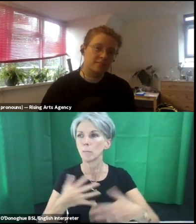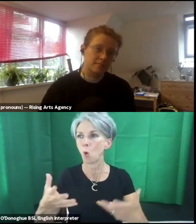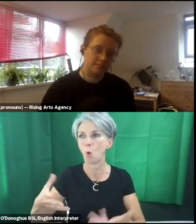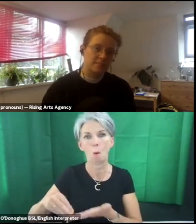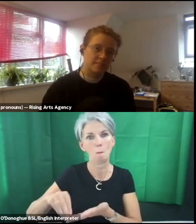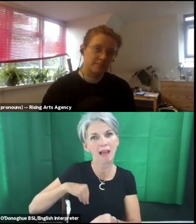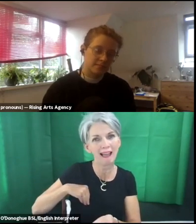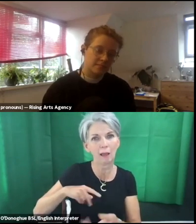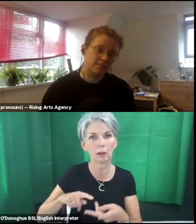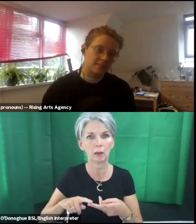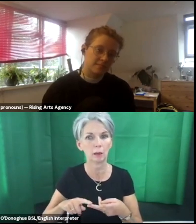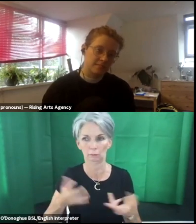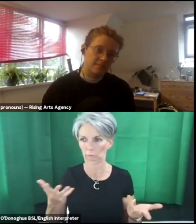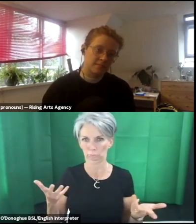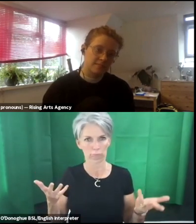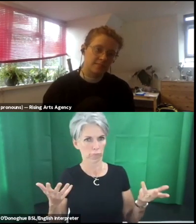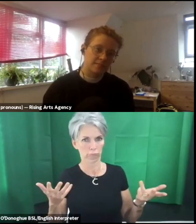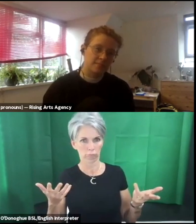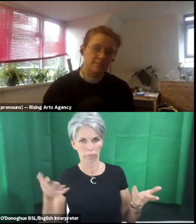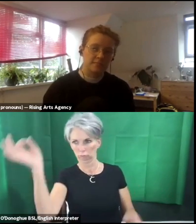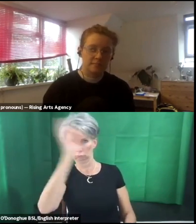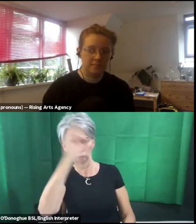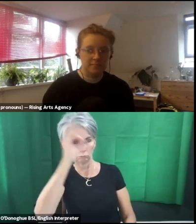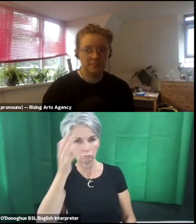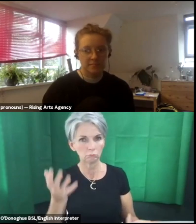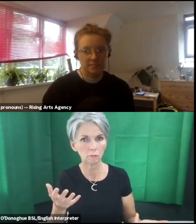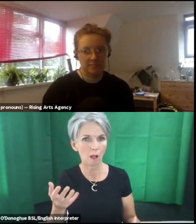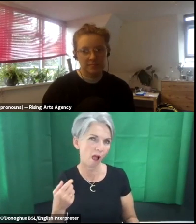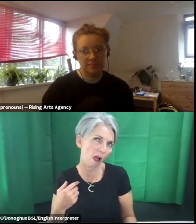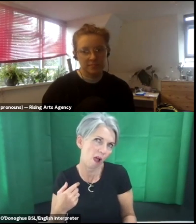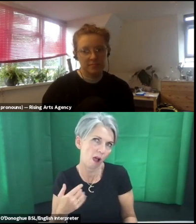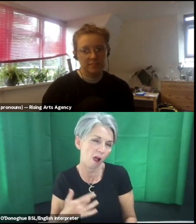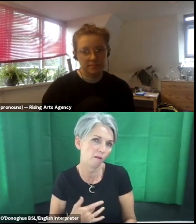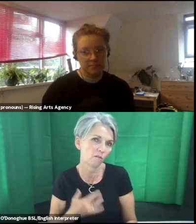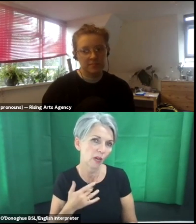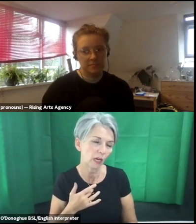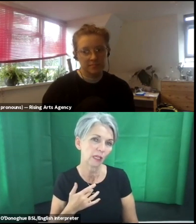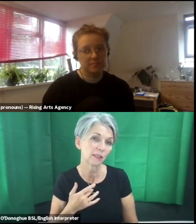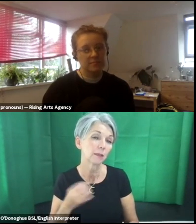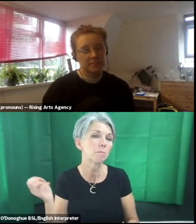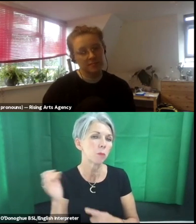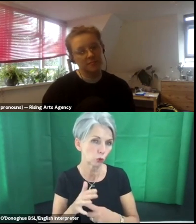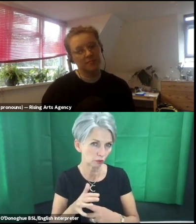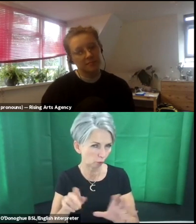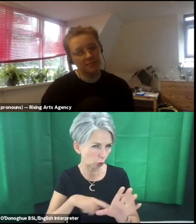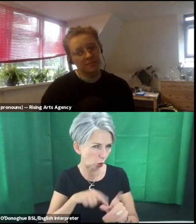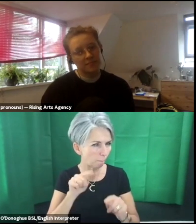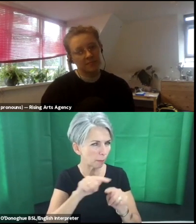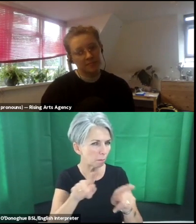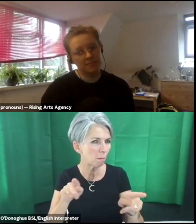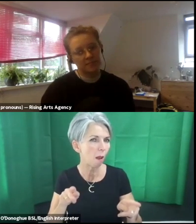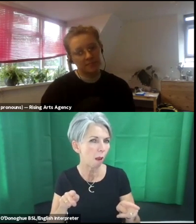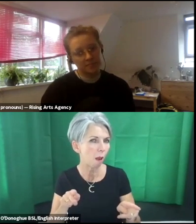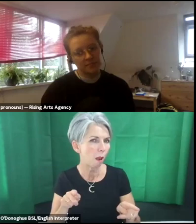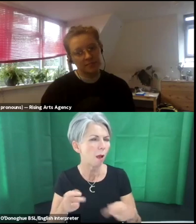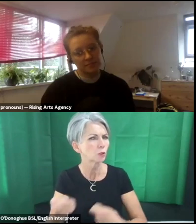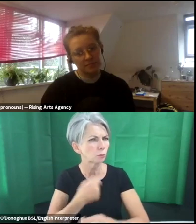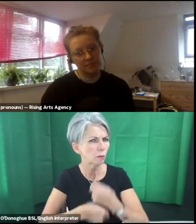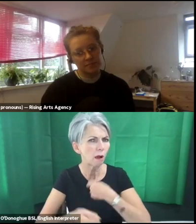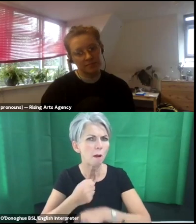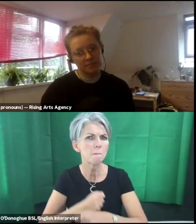So I would say that it's important for young people to get involved and get their